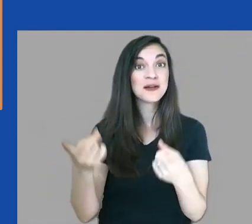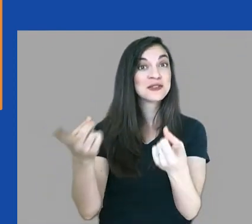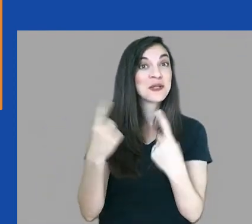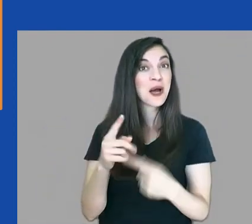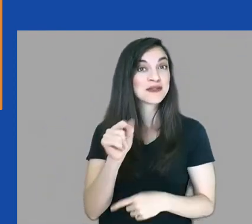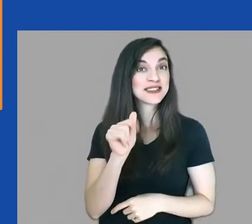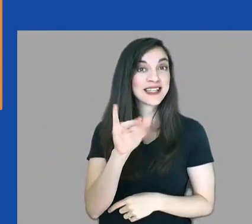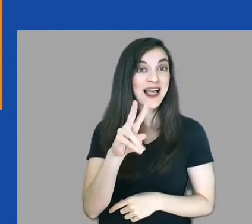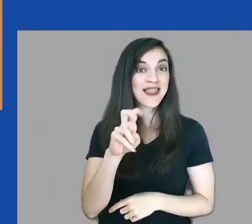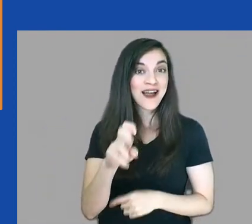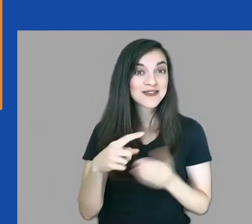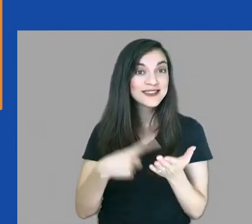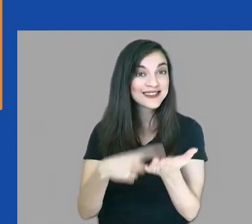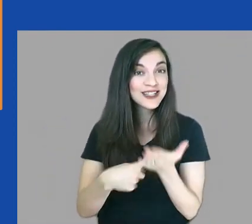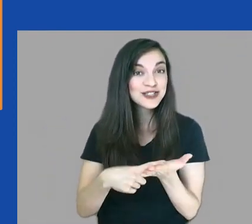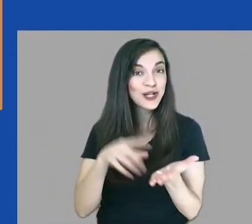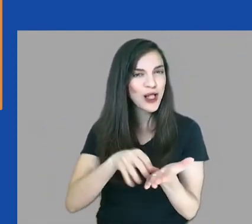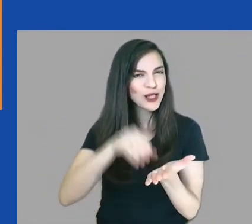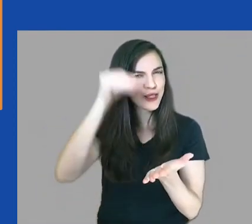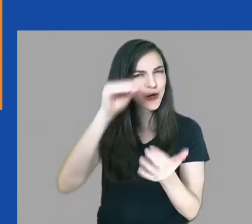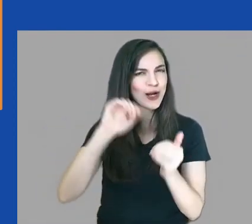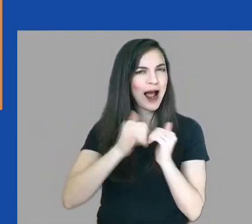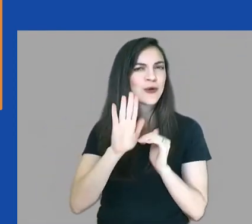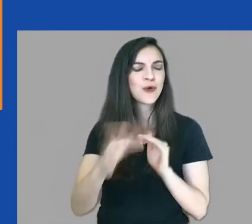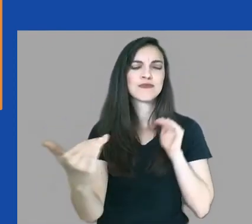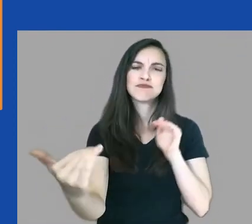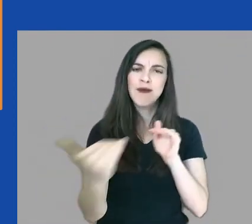Come to the TA-Live! discussion to learn how your colleagues address this question…